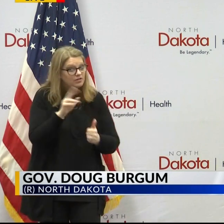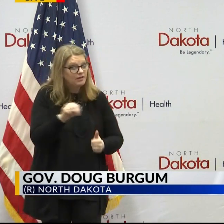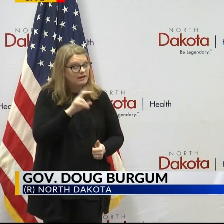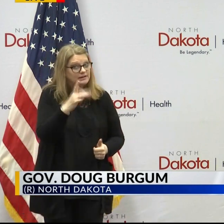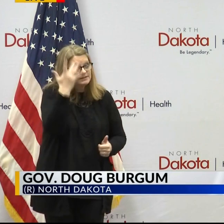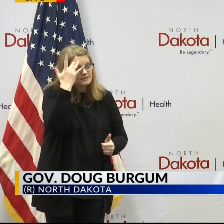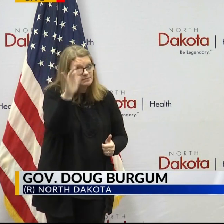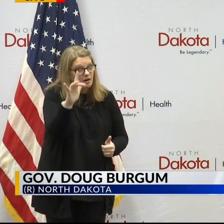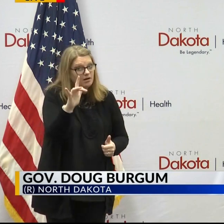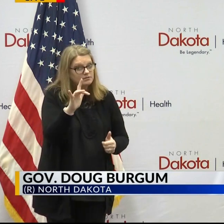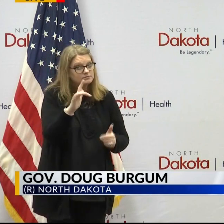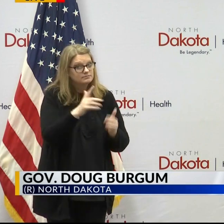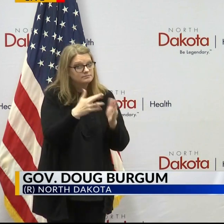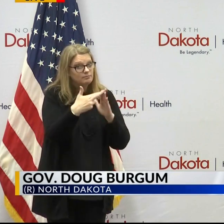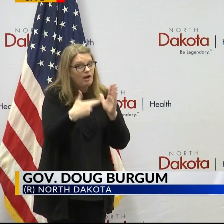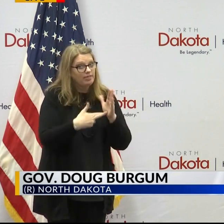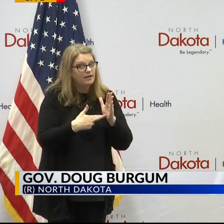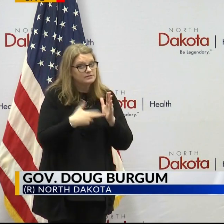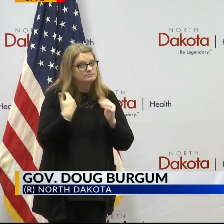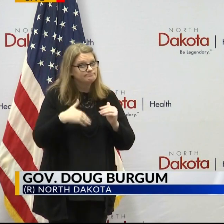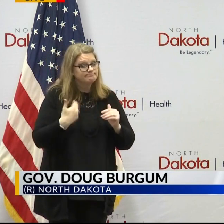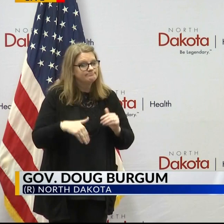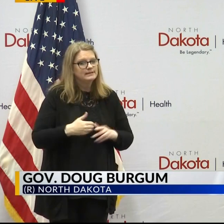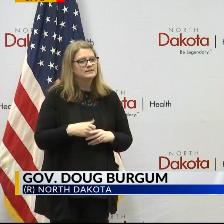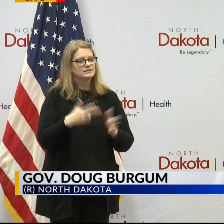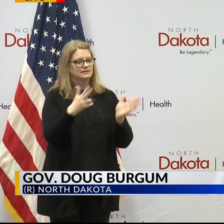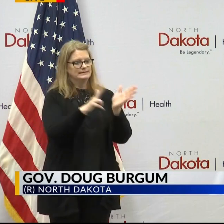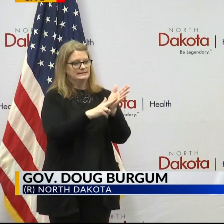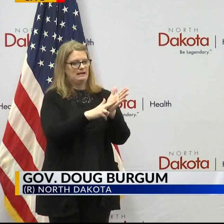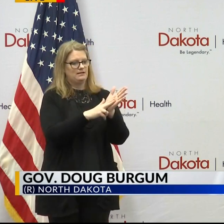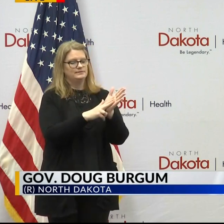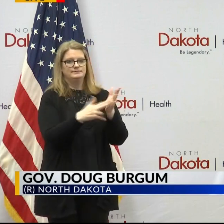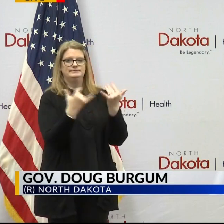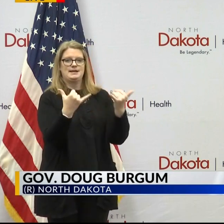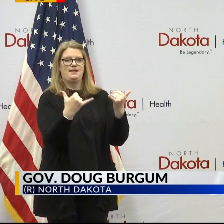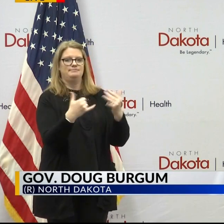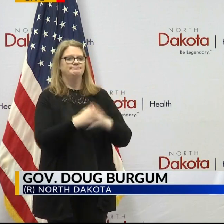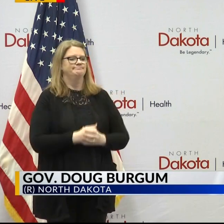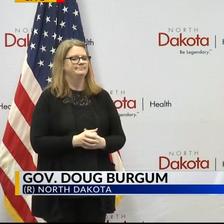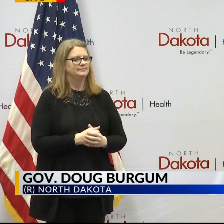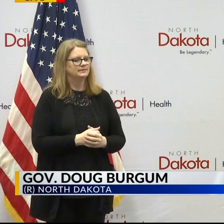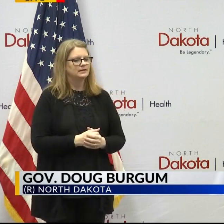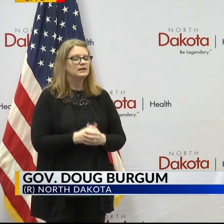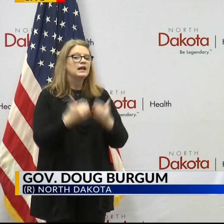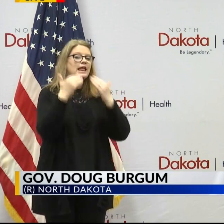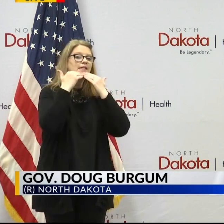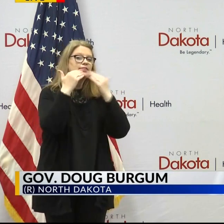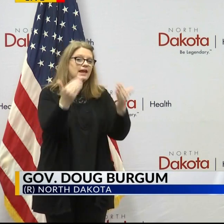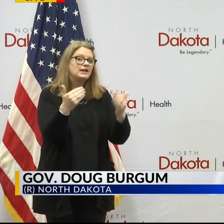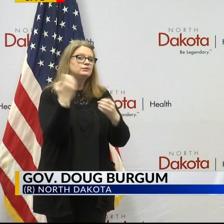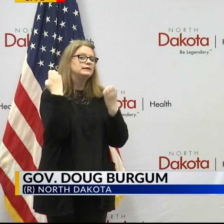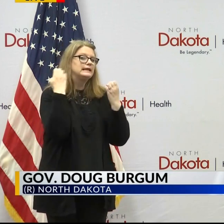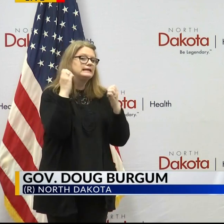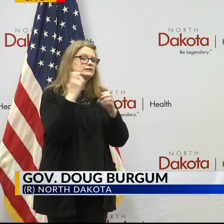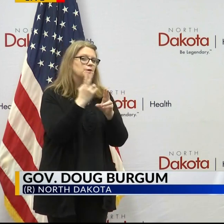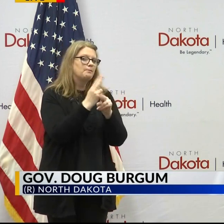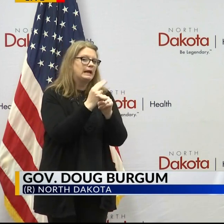TOOTH FAIRY AND OTHER MAGICAL CREATURES ARE DEEMED NECESSARY IN NORTH DAKOTA AS LONG AS THEY FOLLOW THE GUIDELINES WHILE CARRYING OUT THEIR CRITICAL